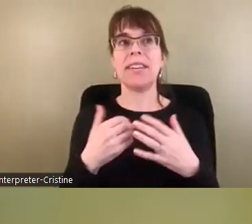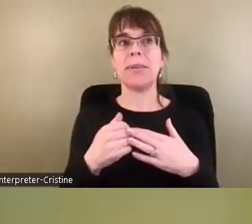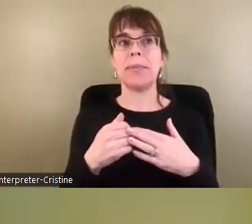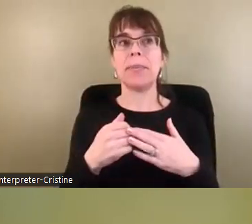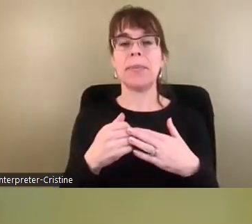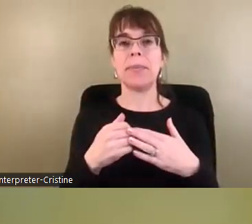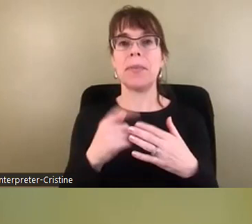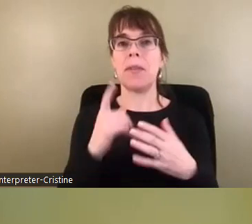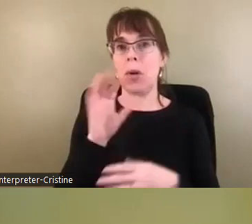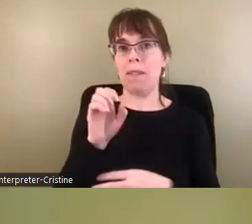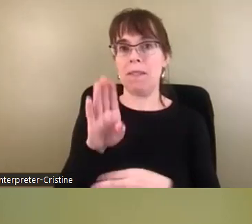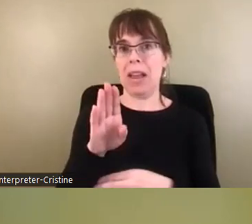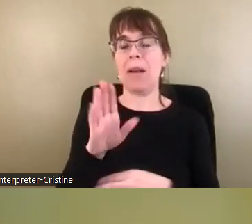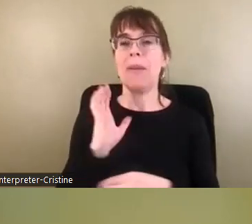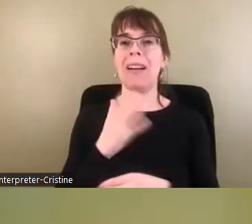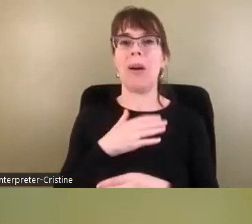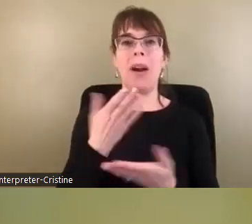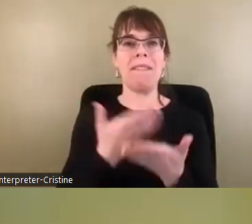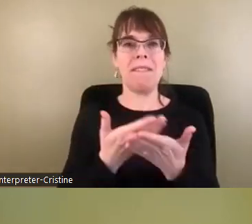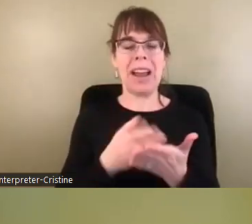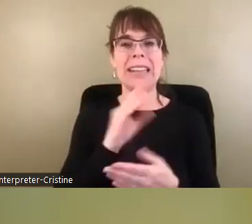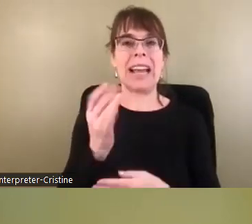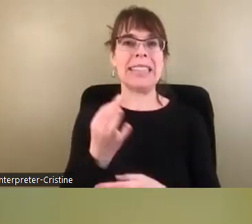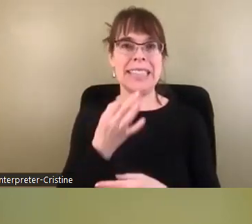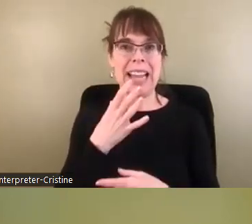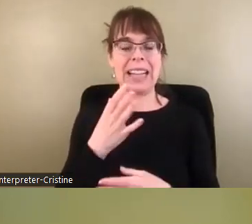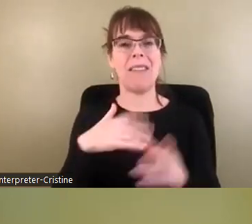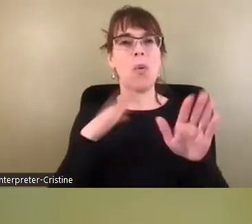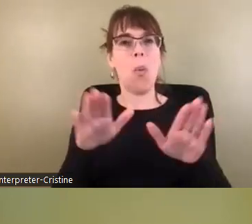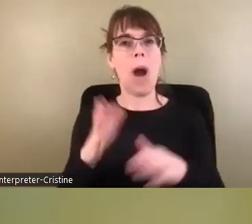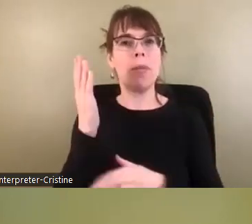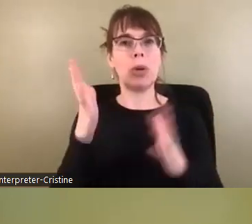for February here our Facts and Snacks. We have a wonderful presenter, and I just